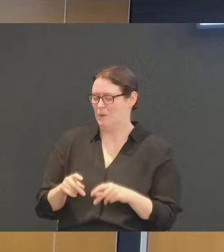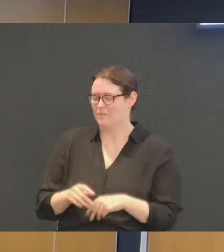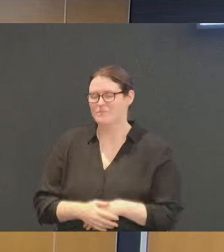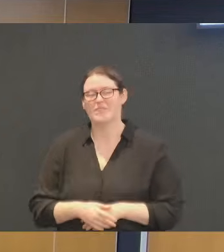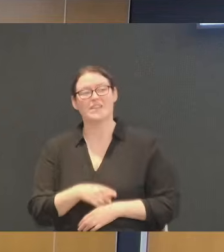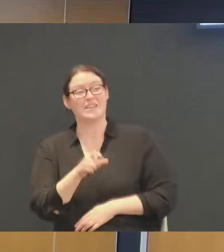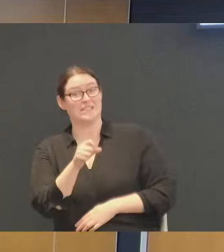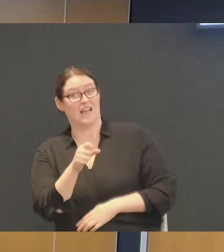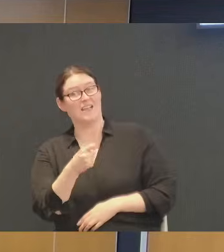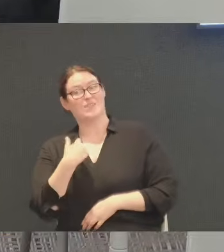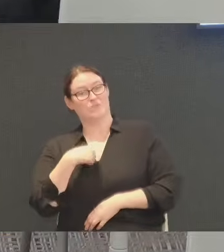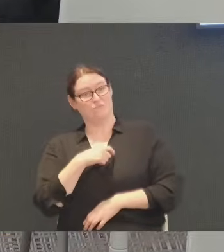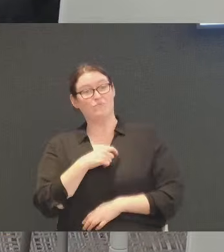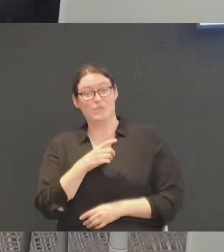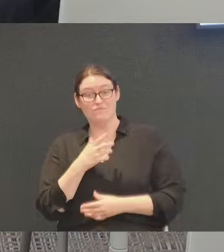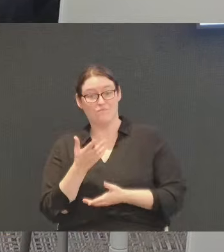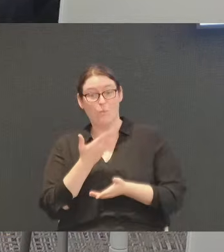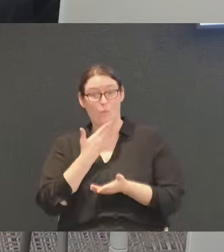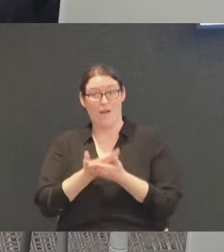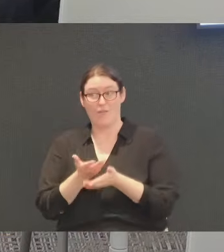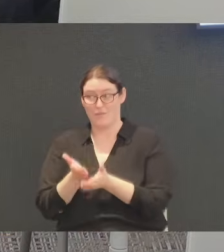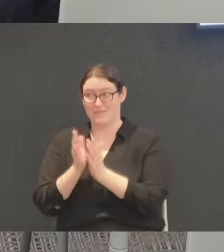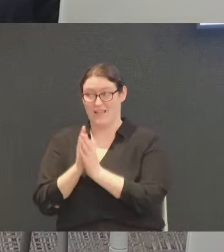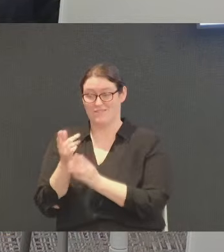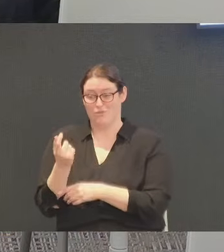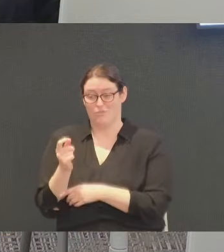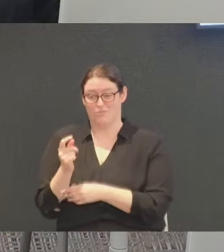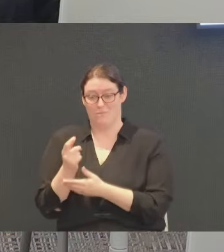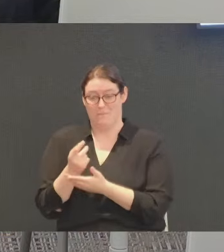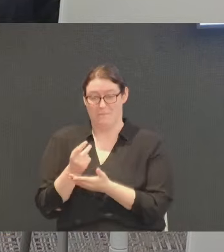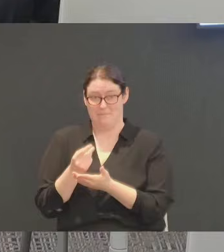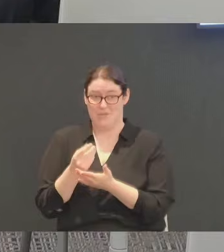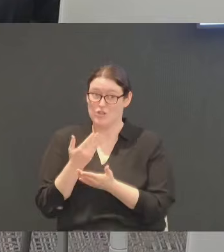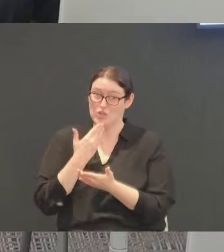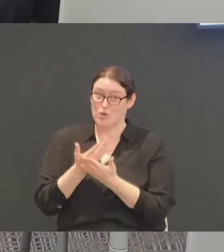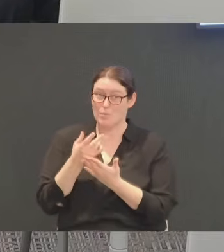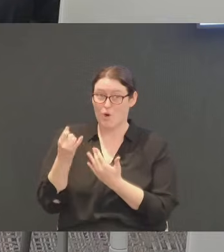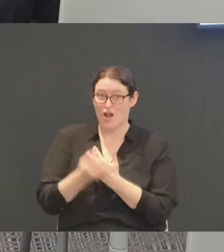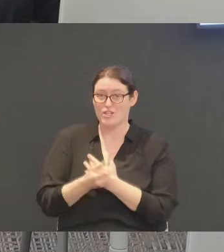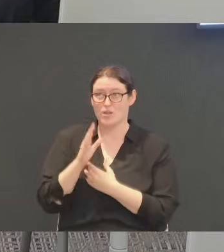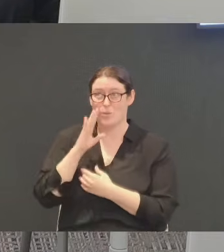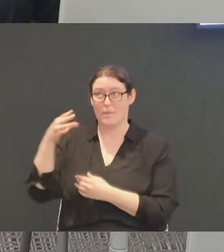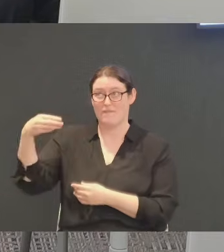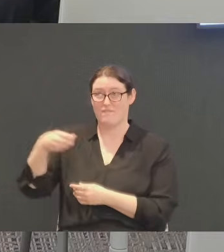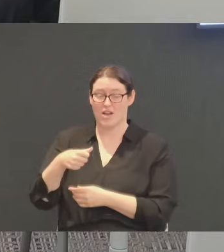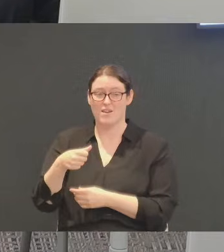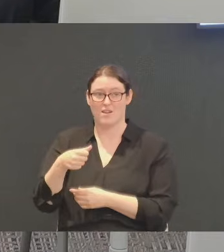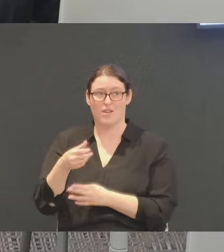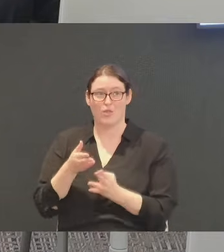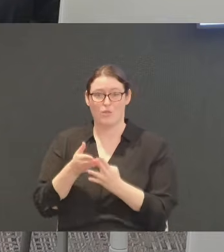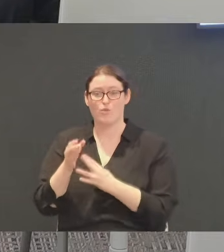very well on this. And you know this is a good project for county roads through the sort of TIF